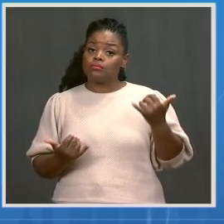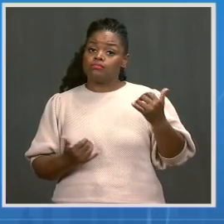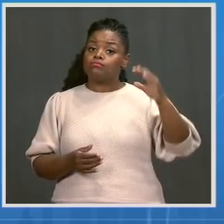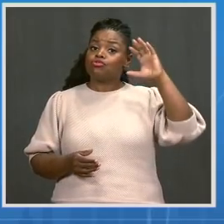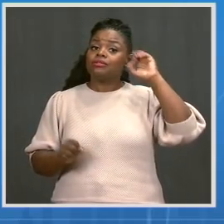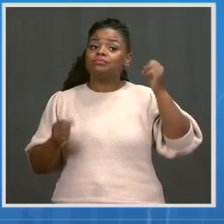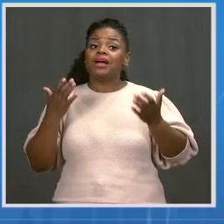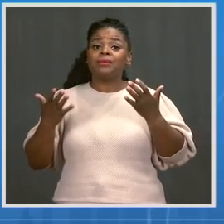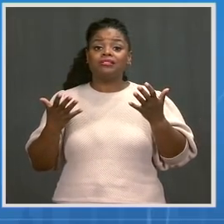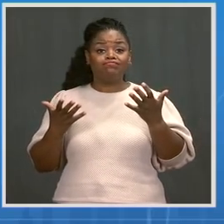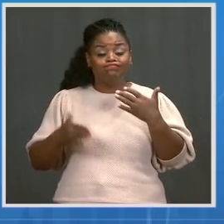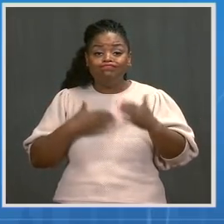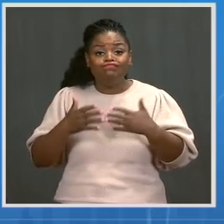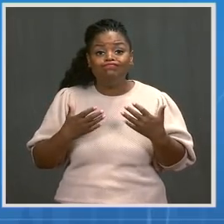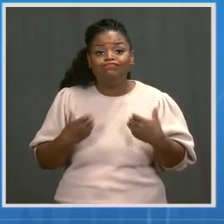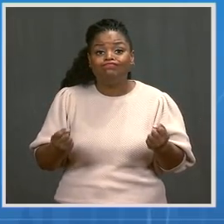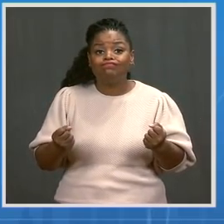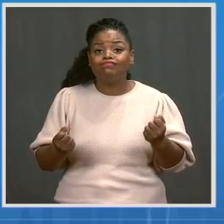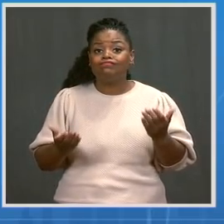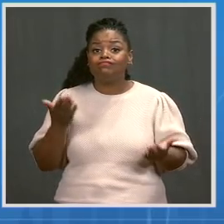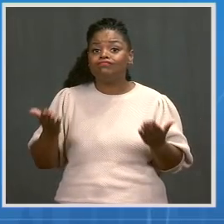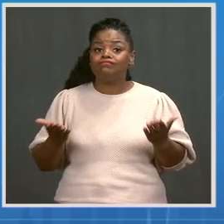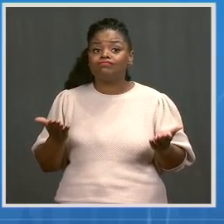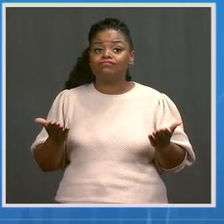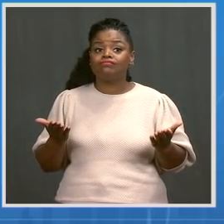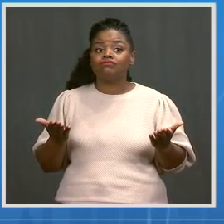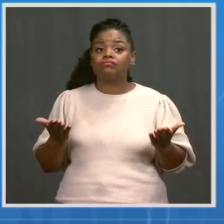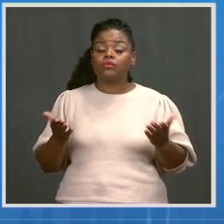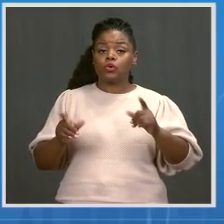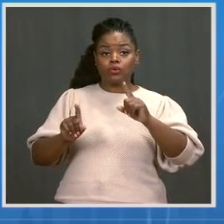Importantly, Americans have responded to the President's call.